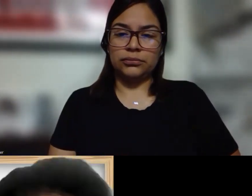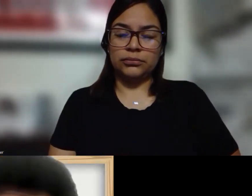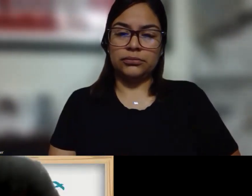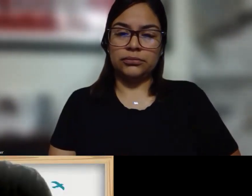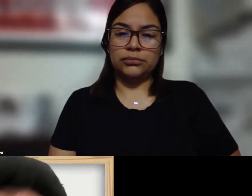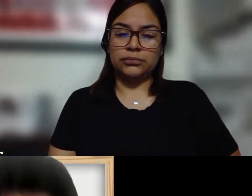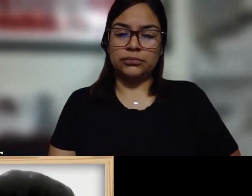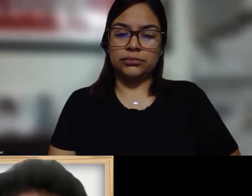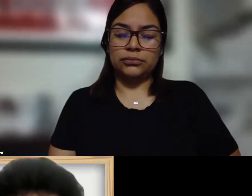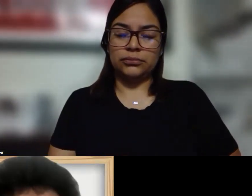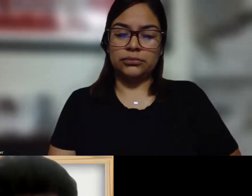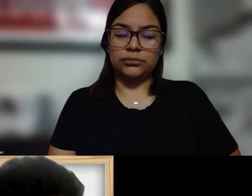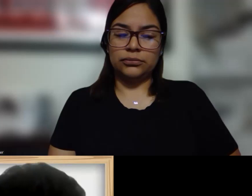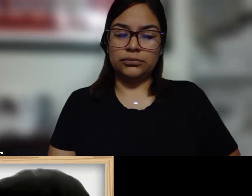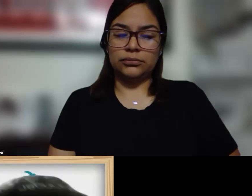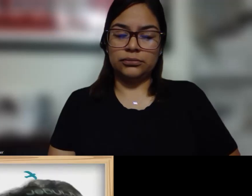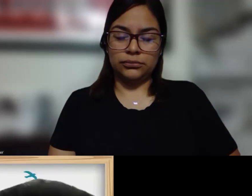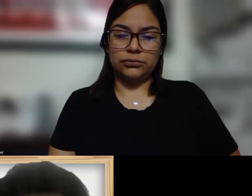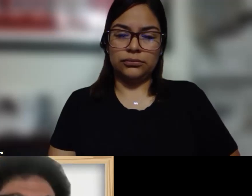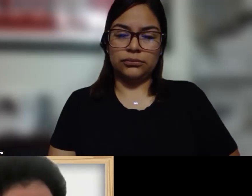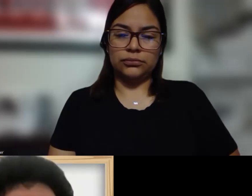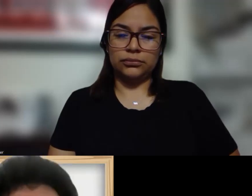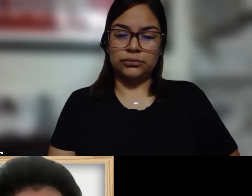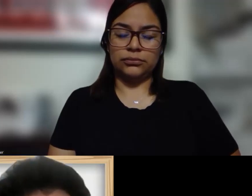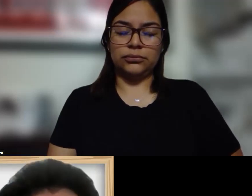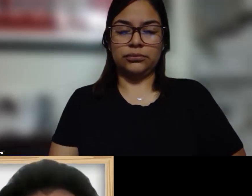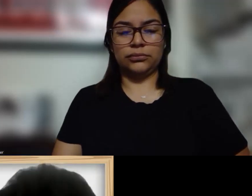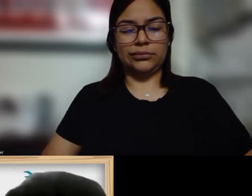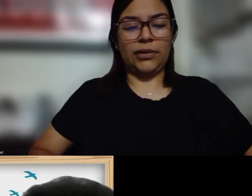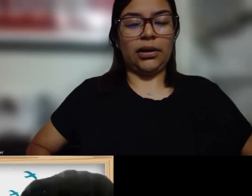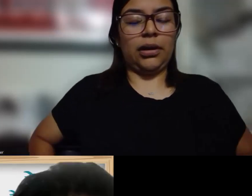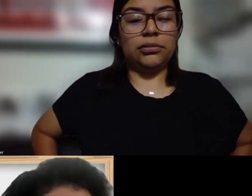yeah